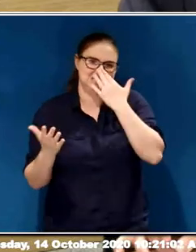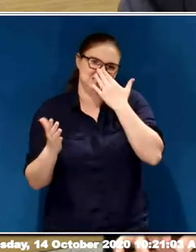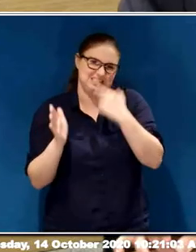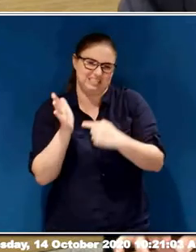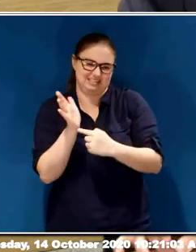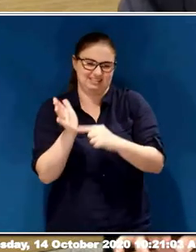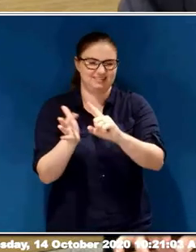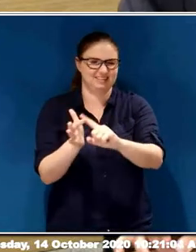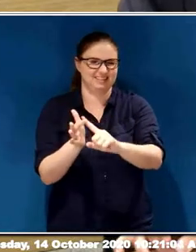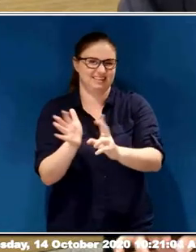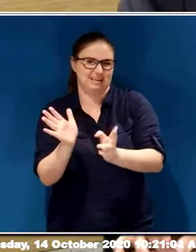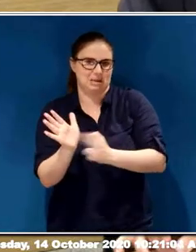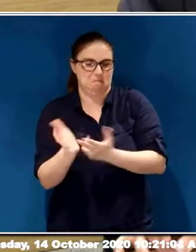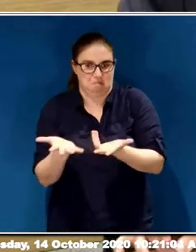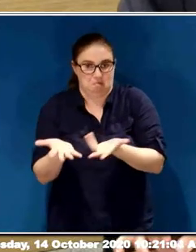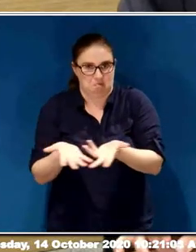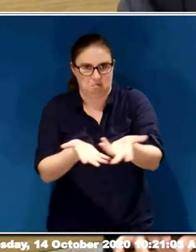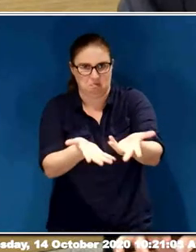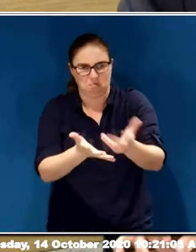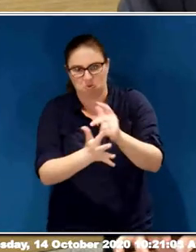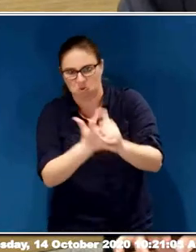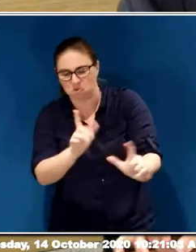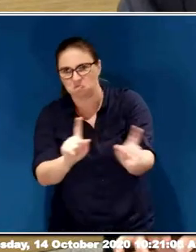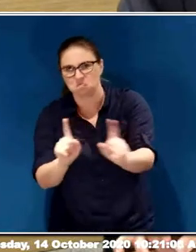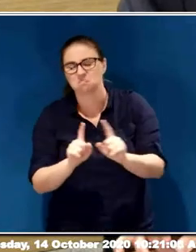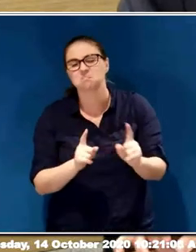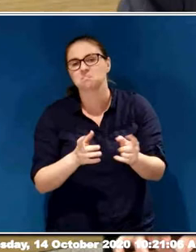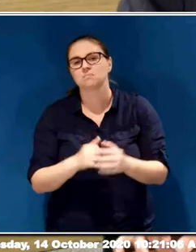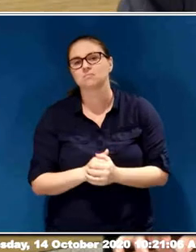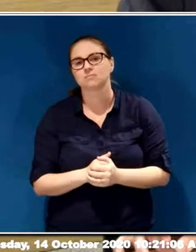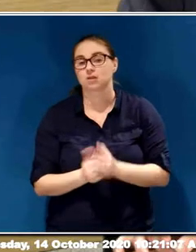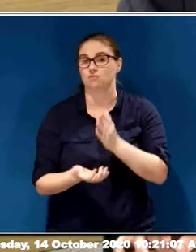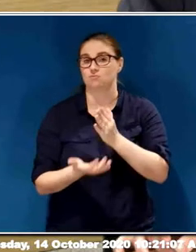The highlight, I guess, that year for Kobe was he was invited to his first